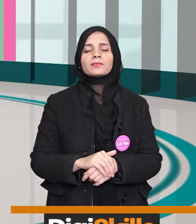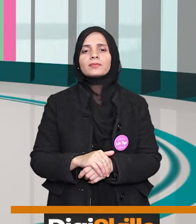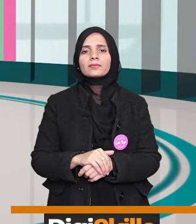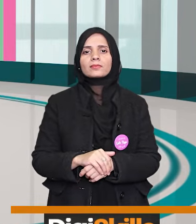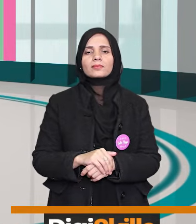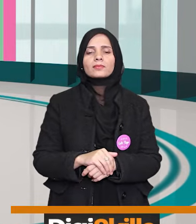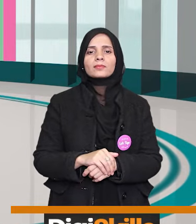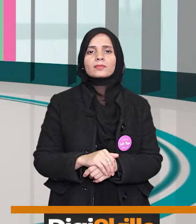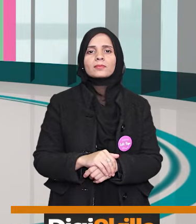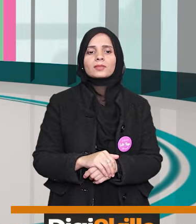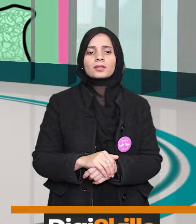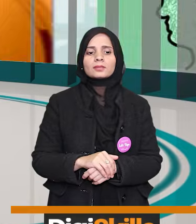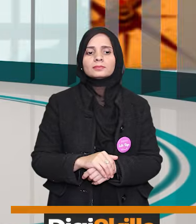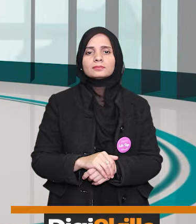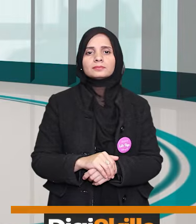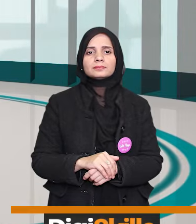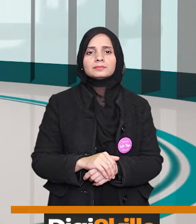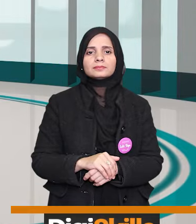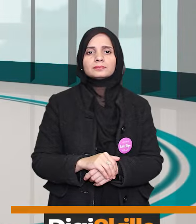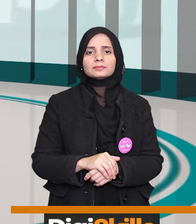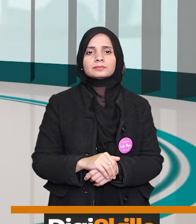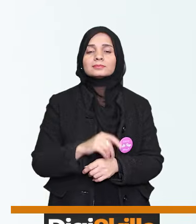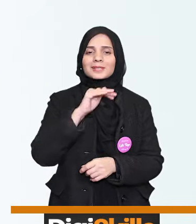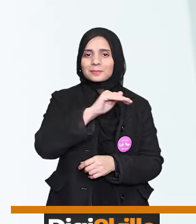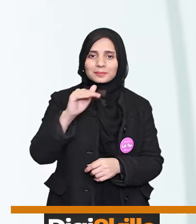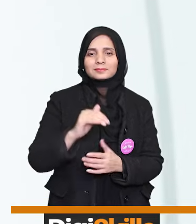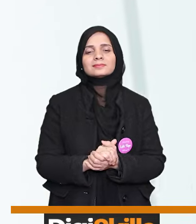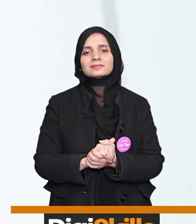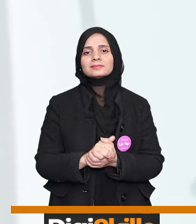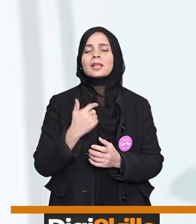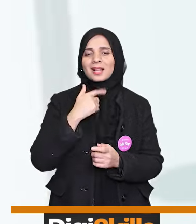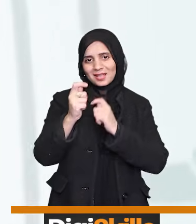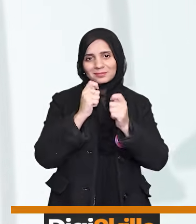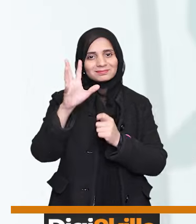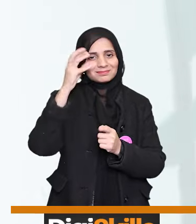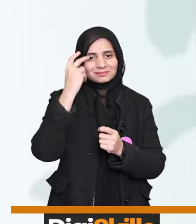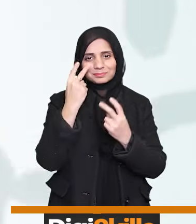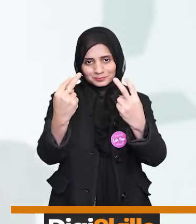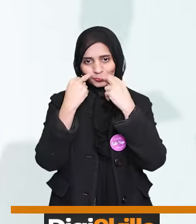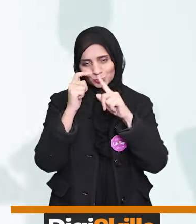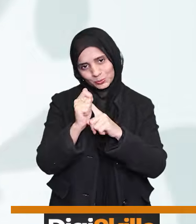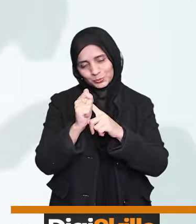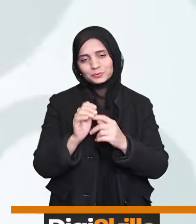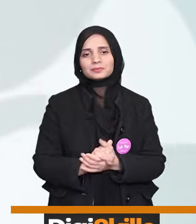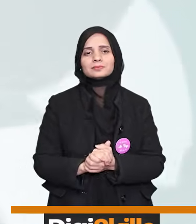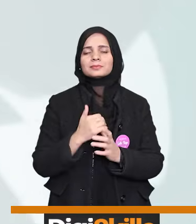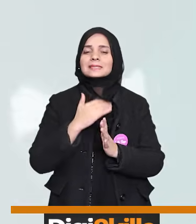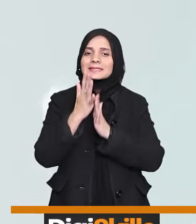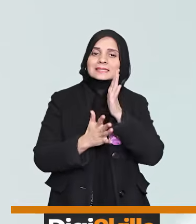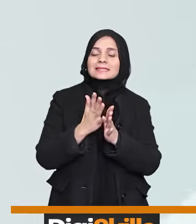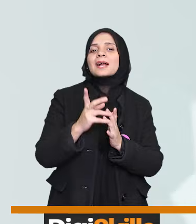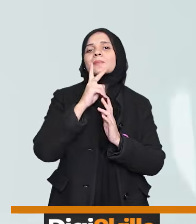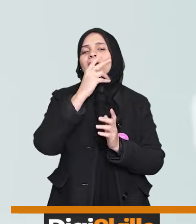children can I have your attention please. how positive words are these